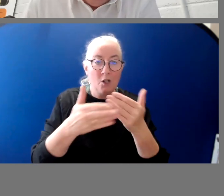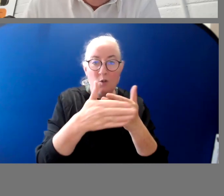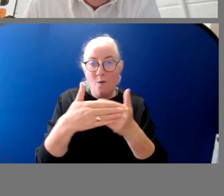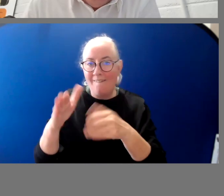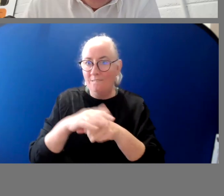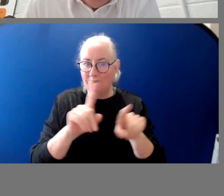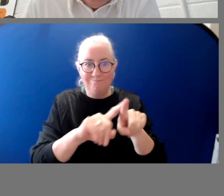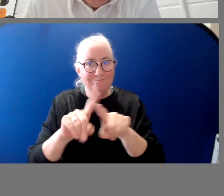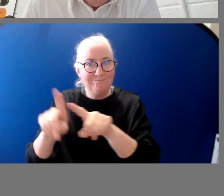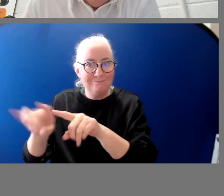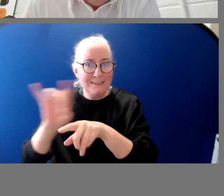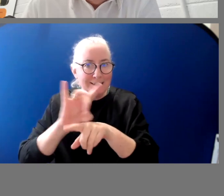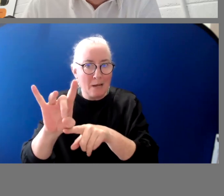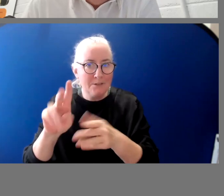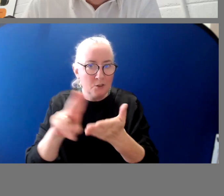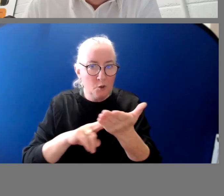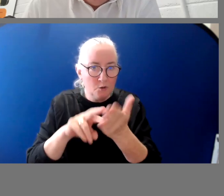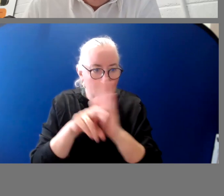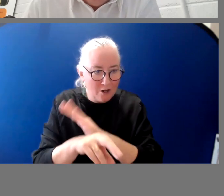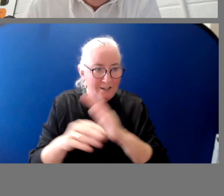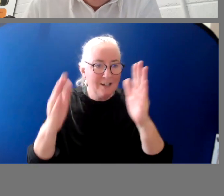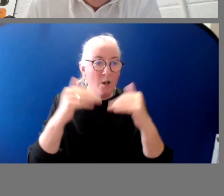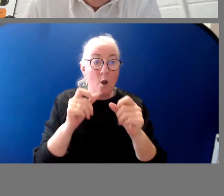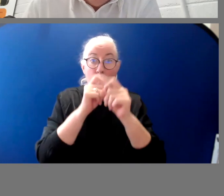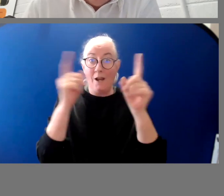and I suppose the main area we look at is an awareness of the common accessibility issues